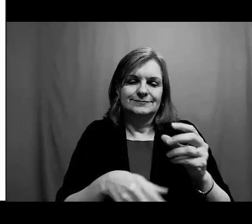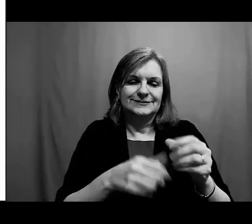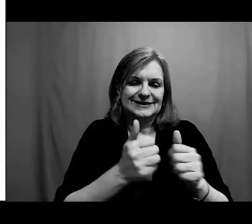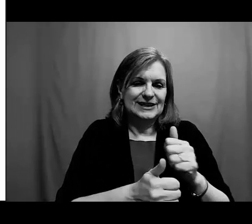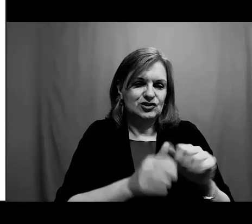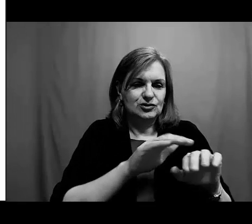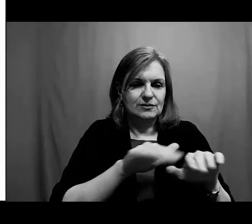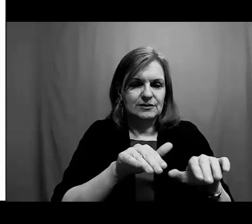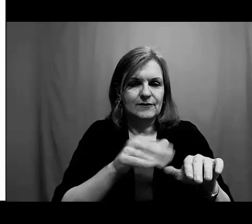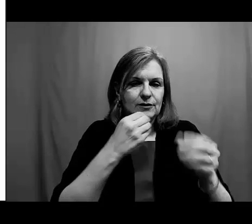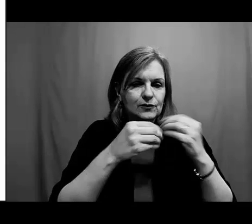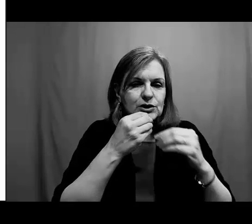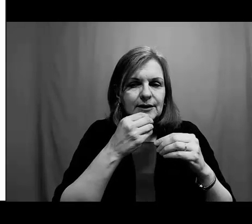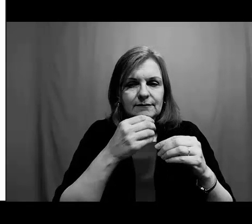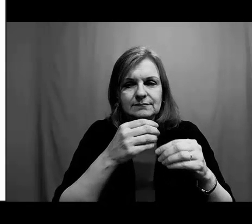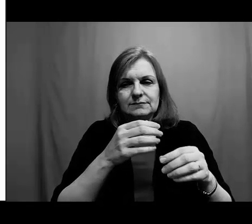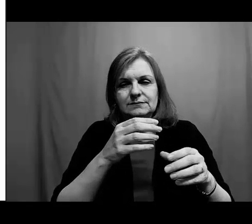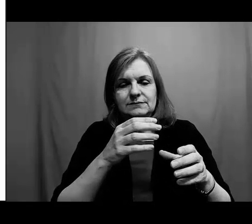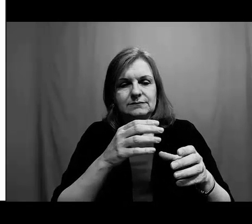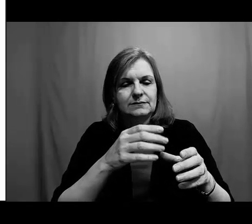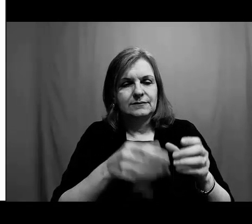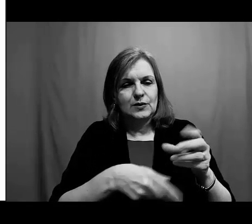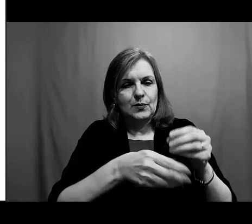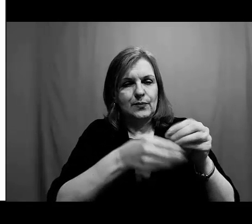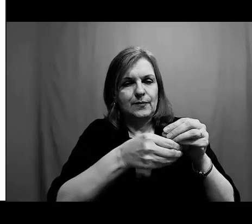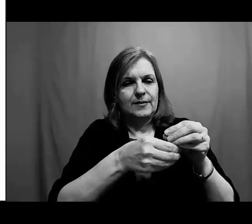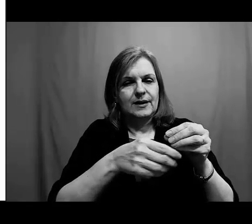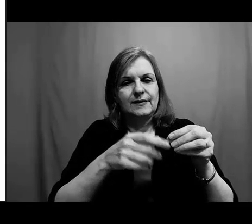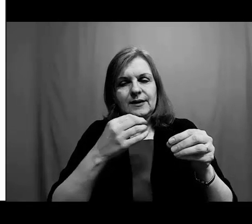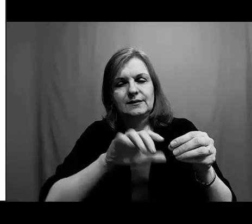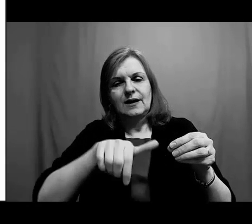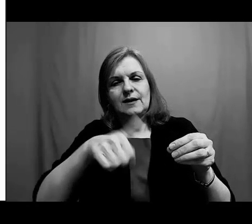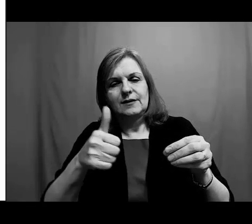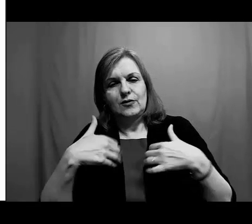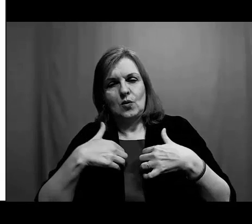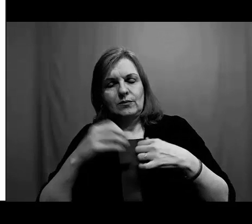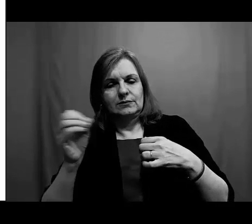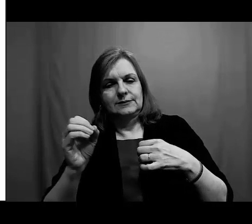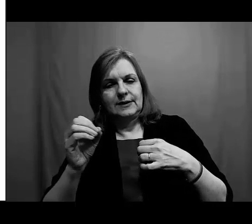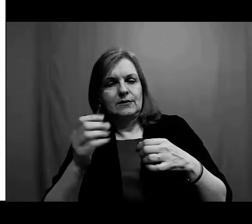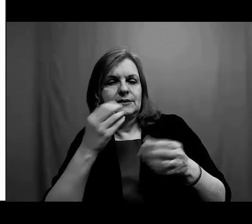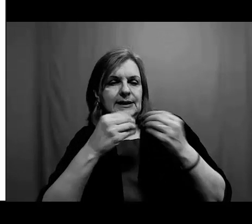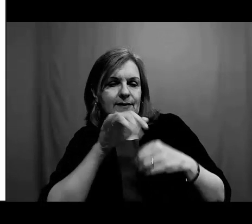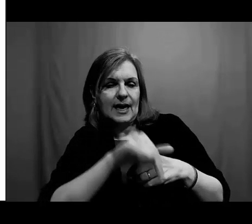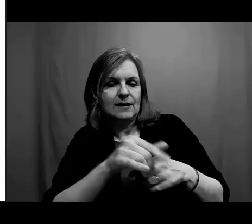at every level based on the number of organisms you eat and so they give you some numbers here